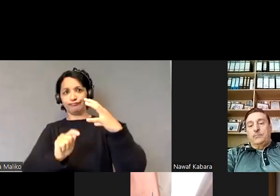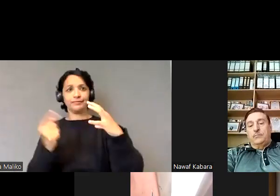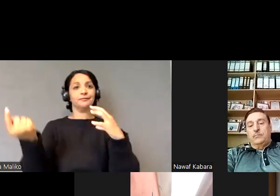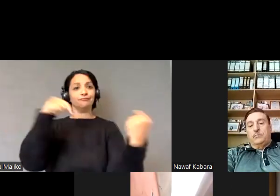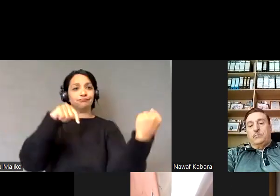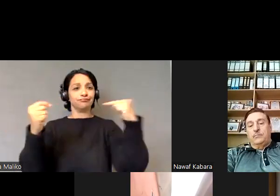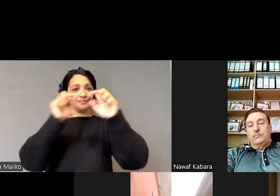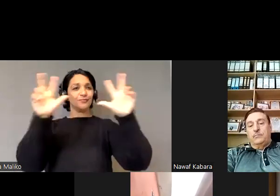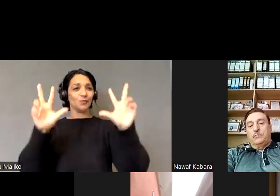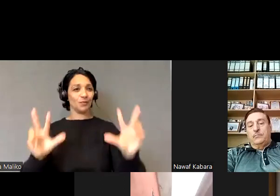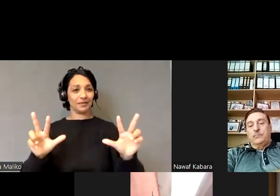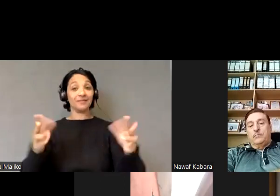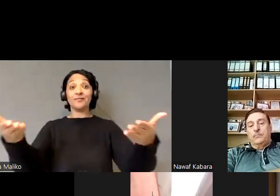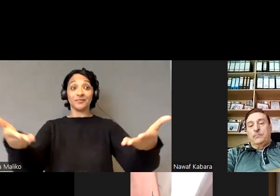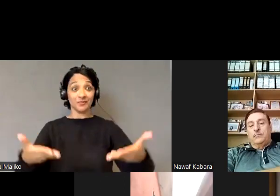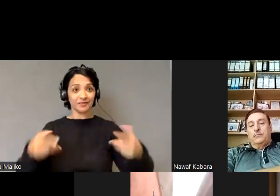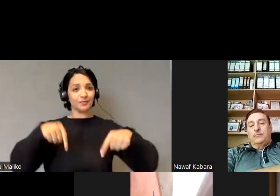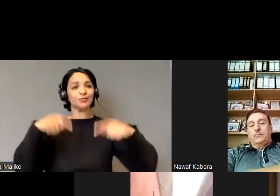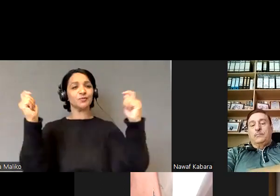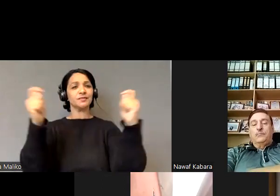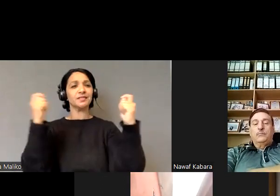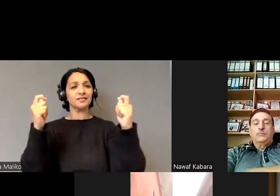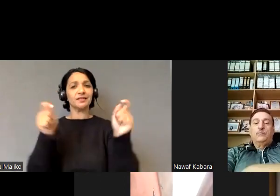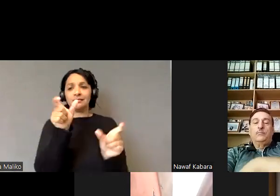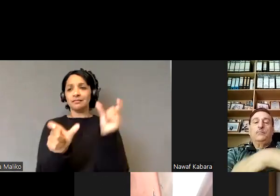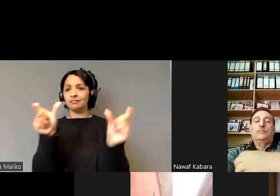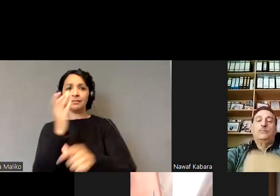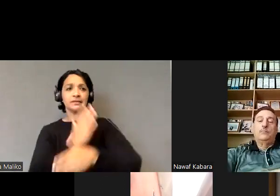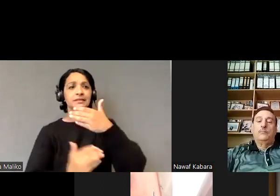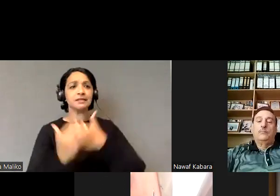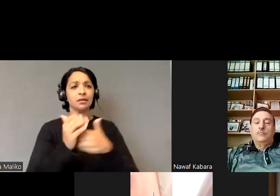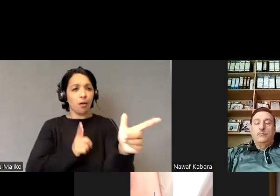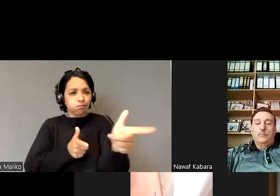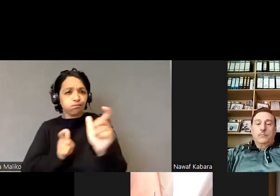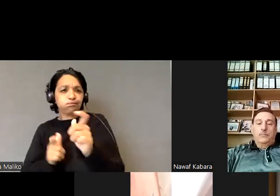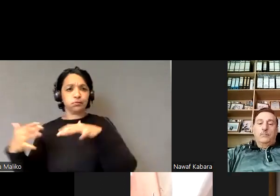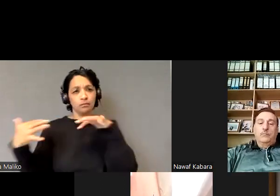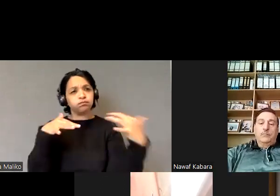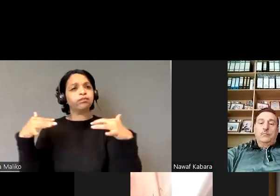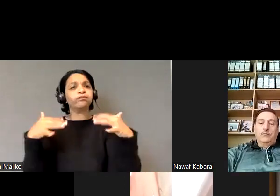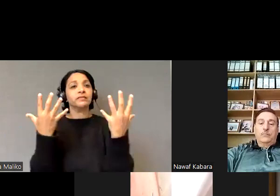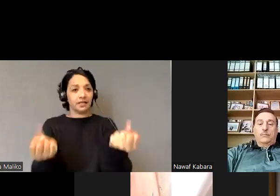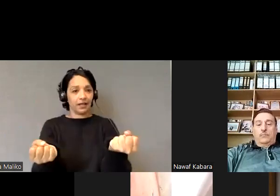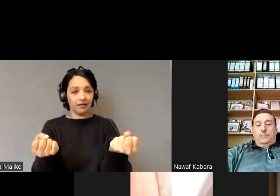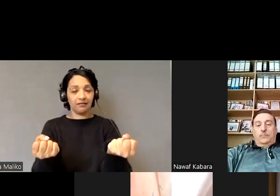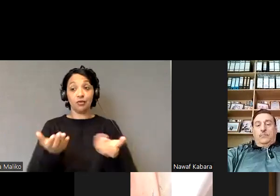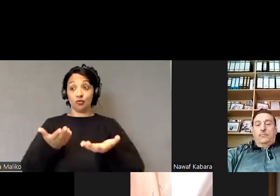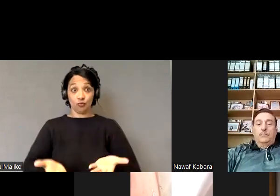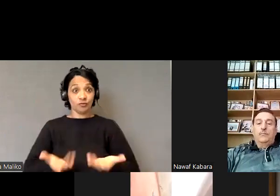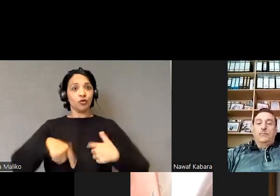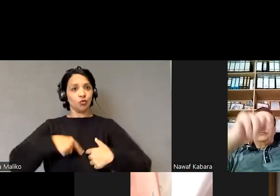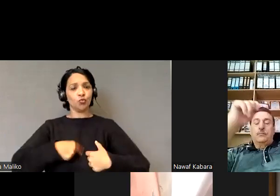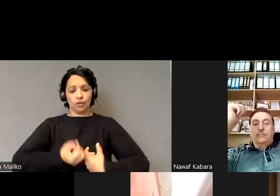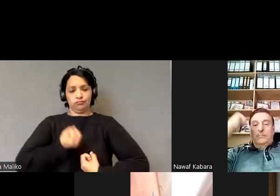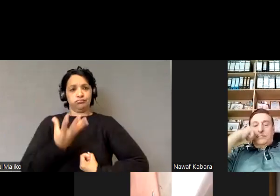Welcome to the event, People with Disabilities in Armed Conflict Let's Share Actional Recommendations